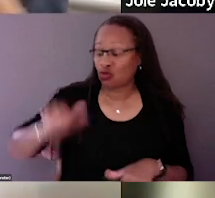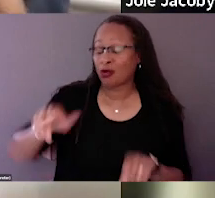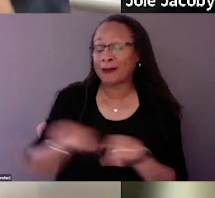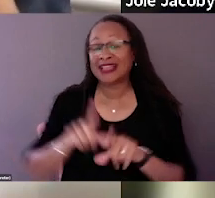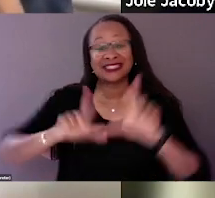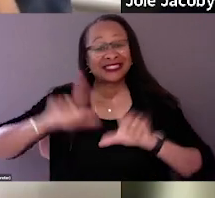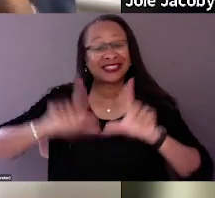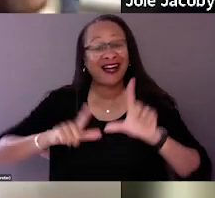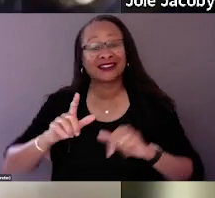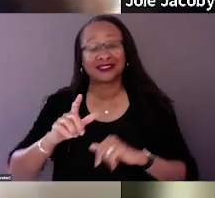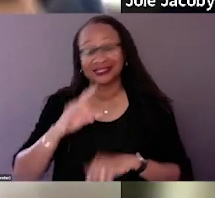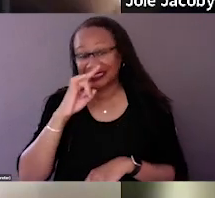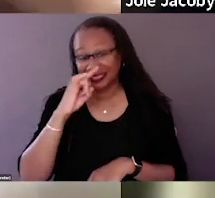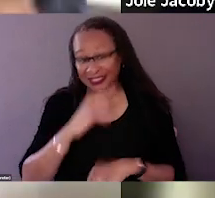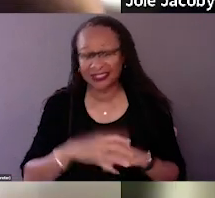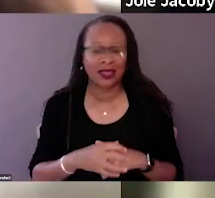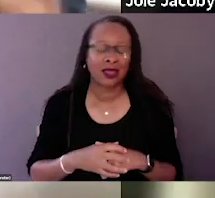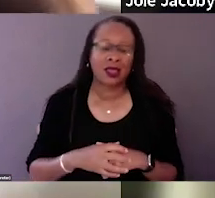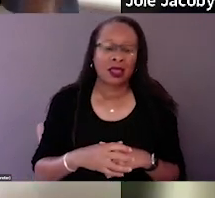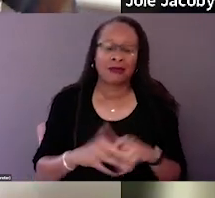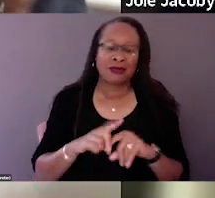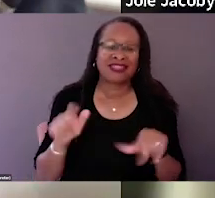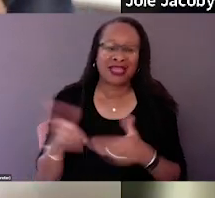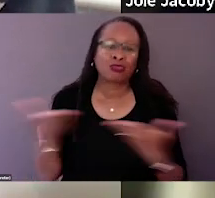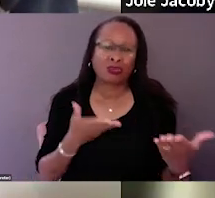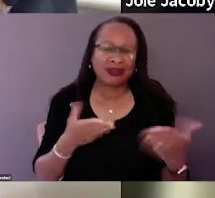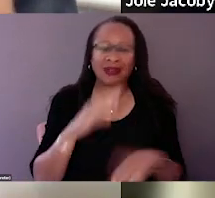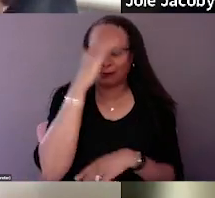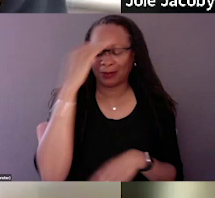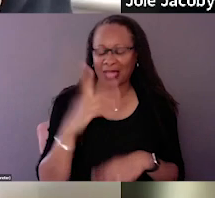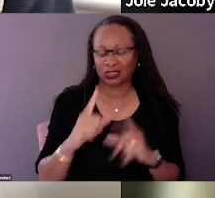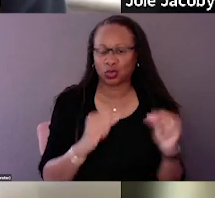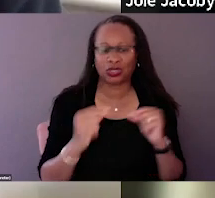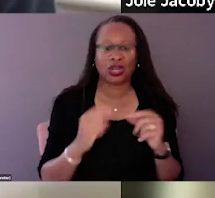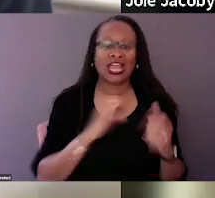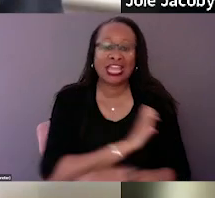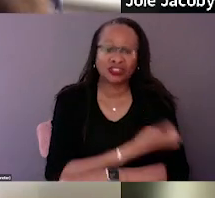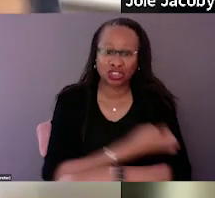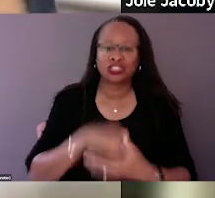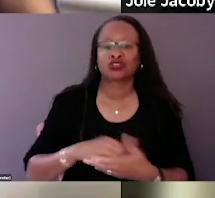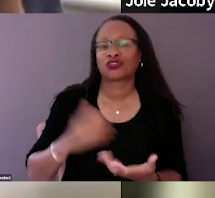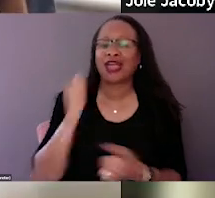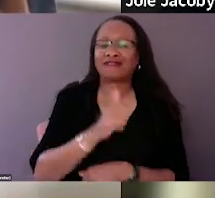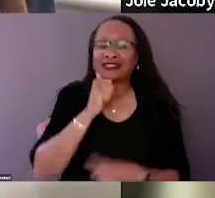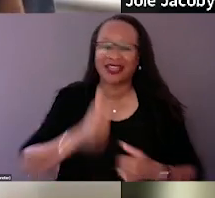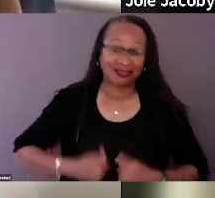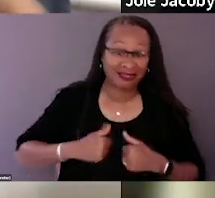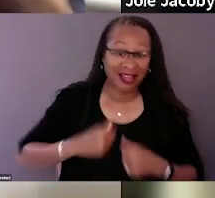But they just bring up Black Twitter energy into their regular life, and so I think that's the ways that you're sort of...